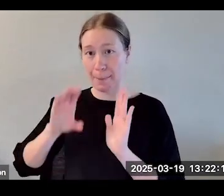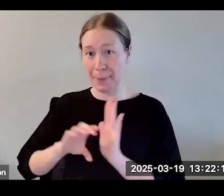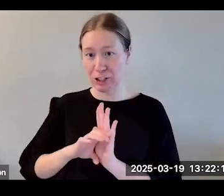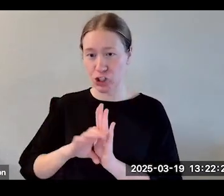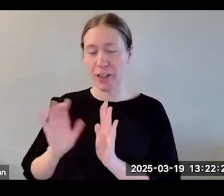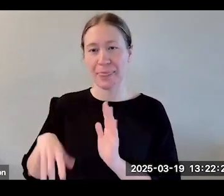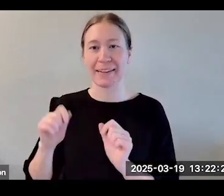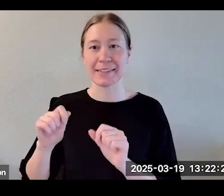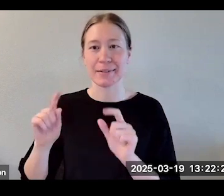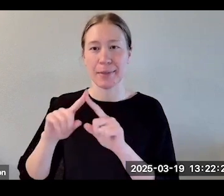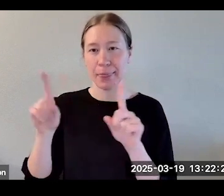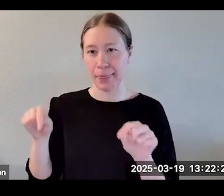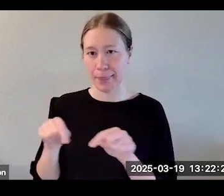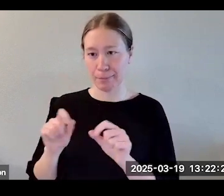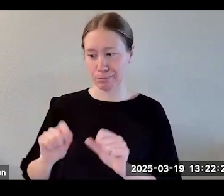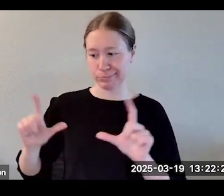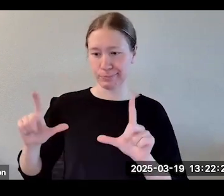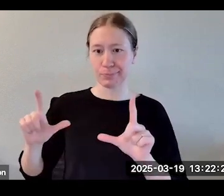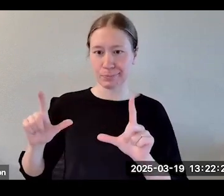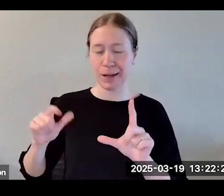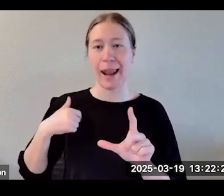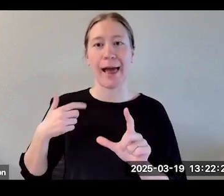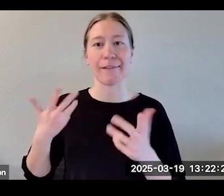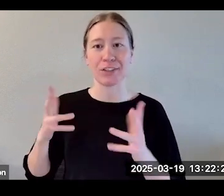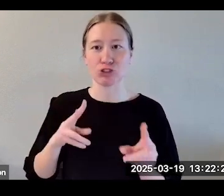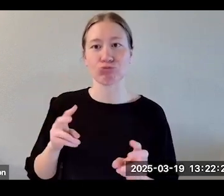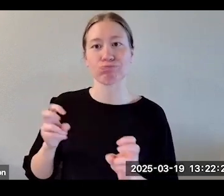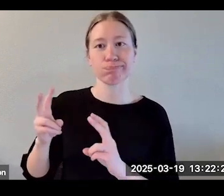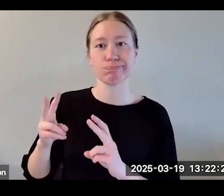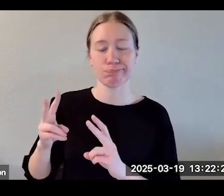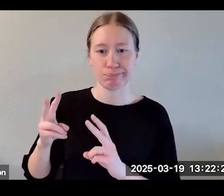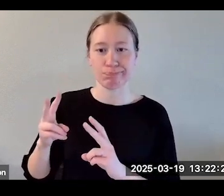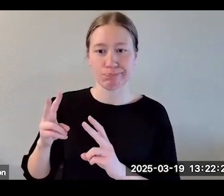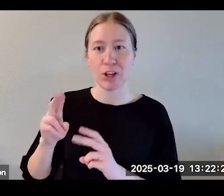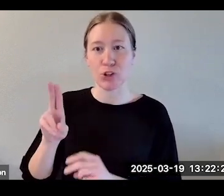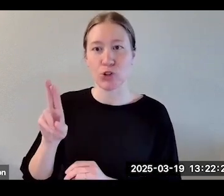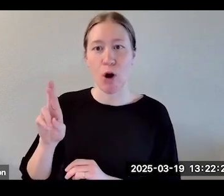And I have just added in the URL, which links to the U-M Branded Colors site.